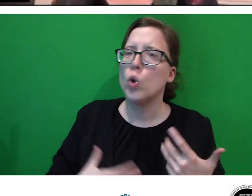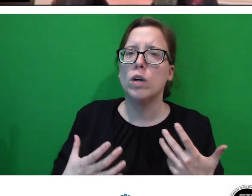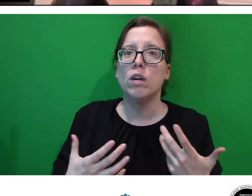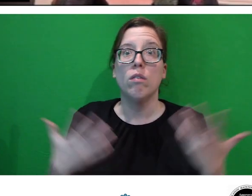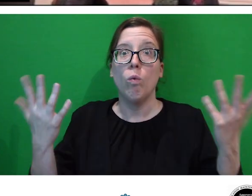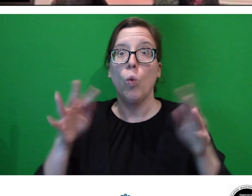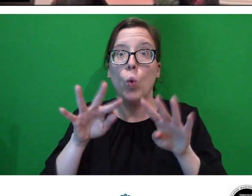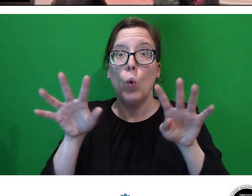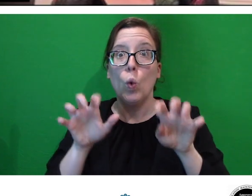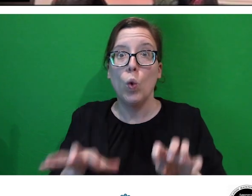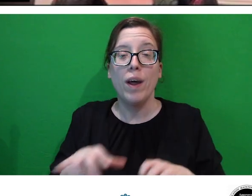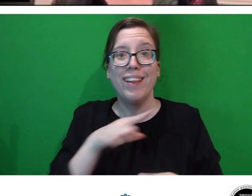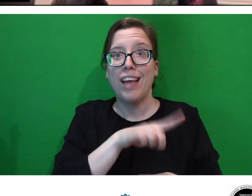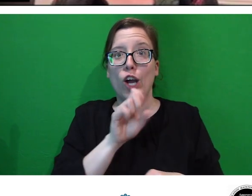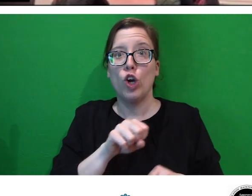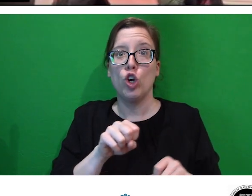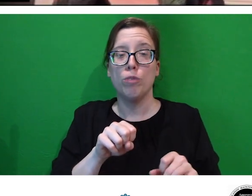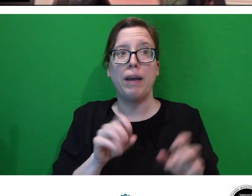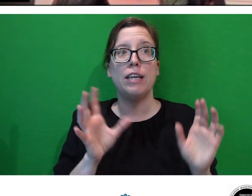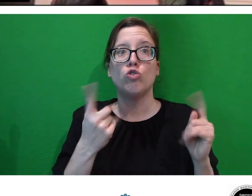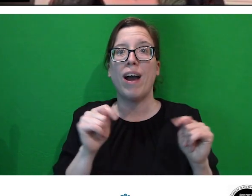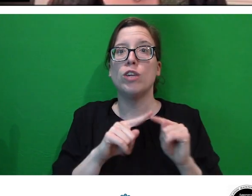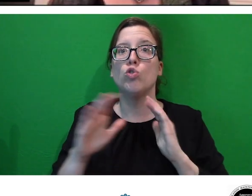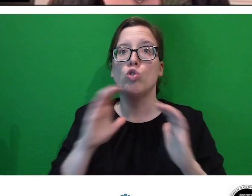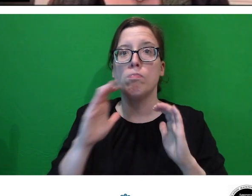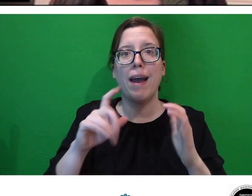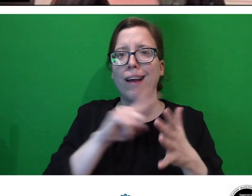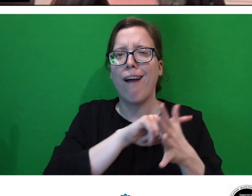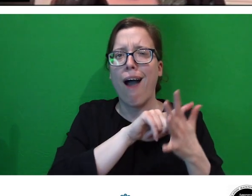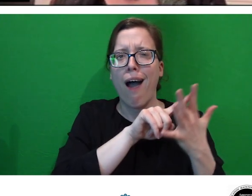"Where's my brother?" "Where's my mom?" Mom went to the bathroom. "Where's my